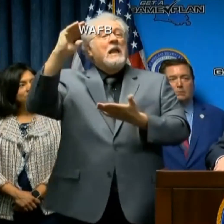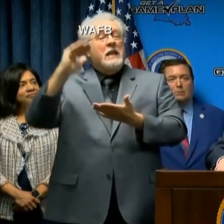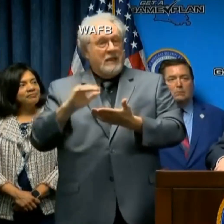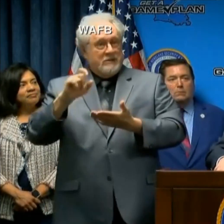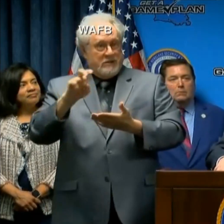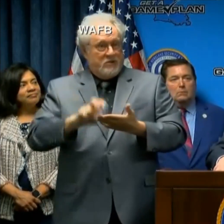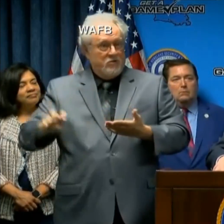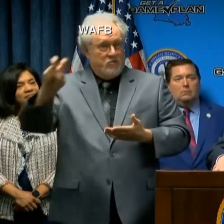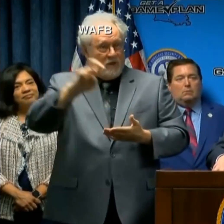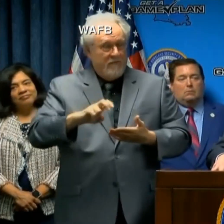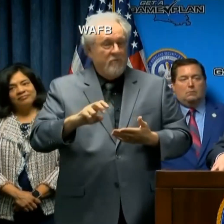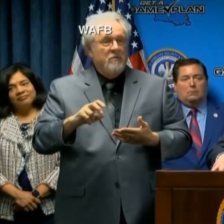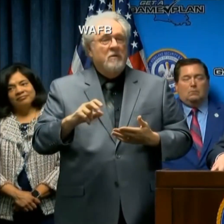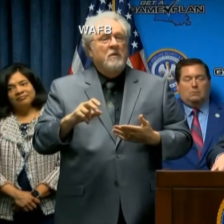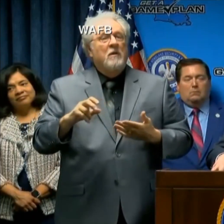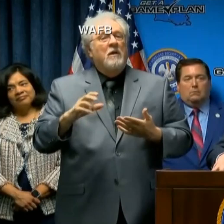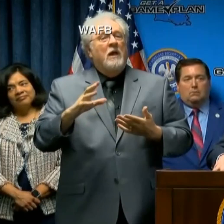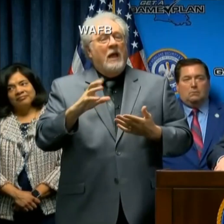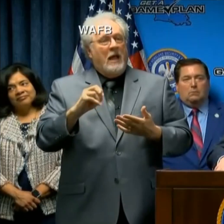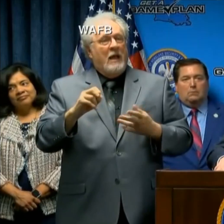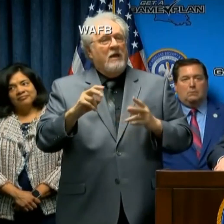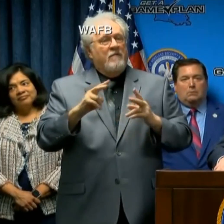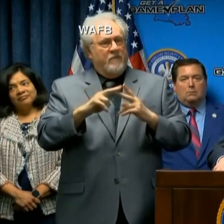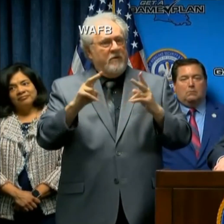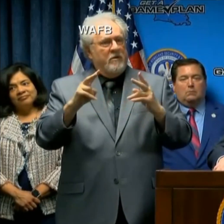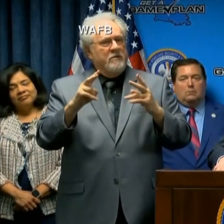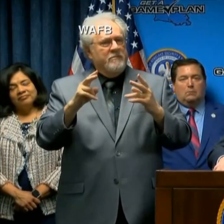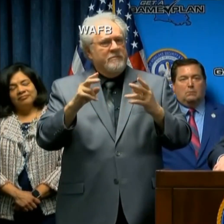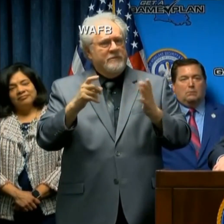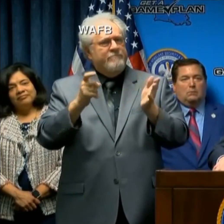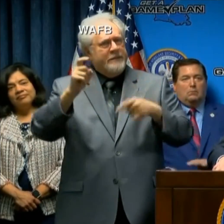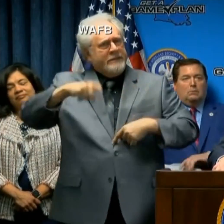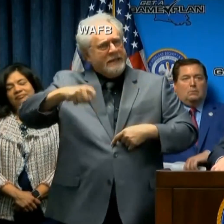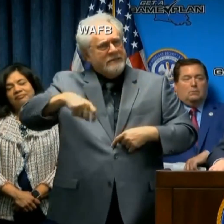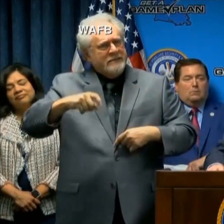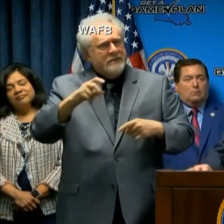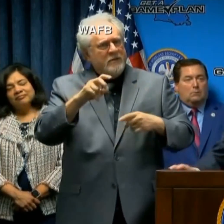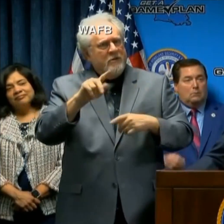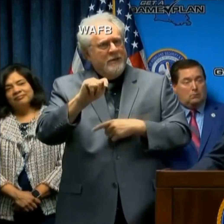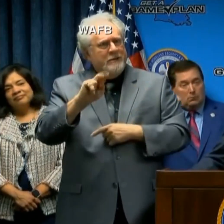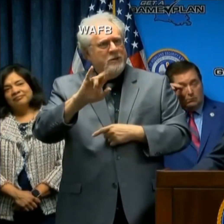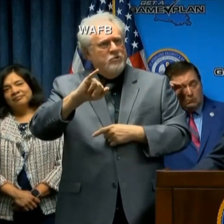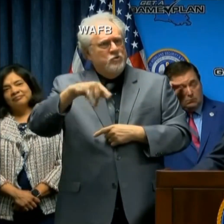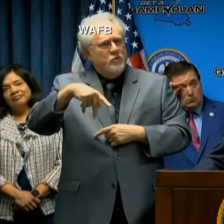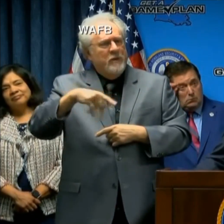traveling and it needs to be a very essential trip for you to make and and